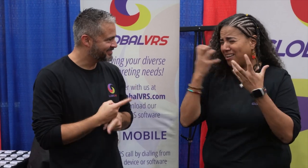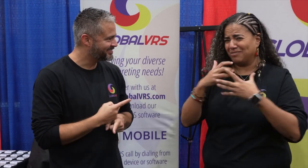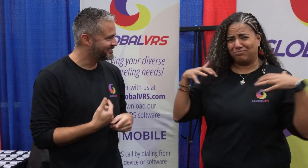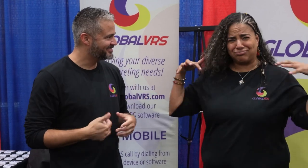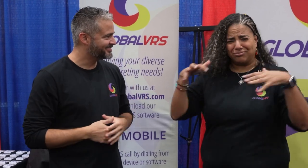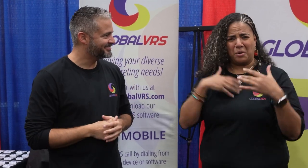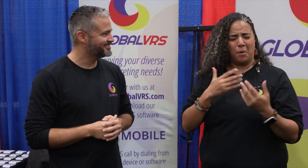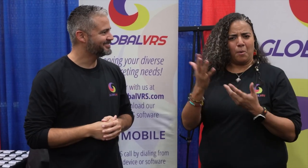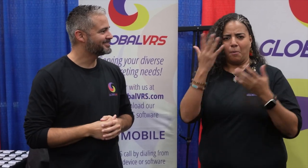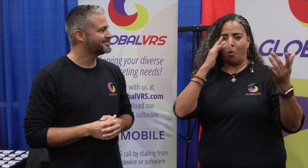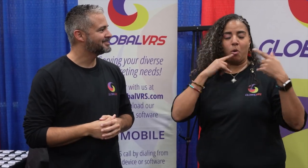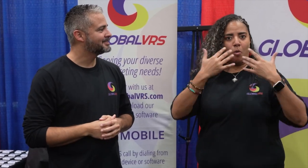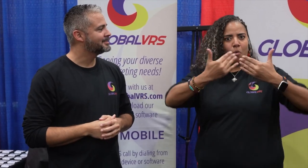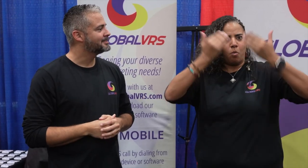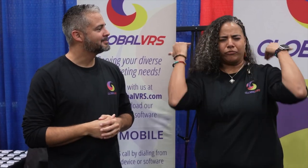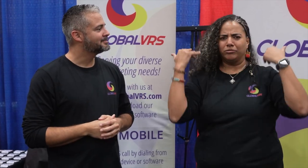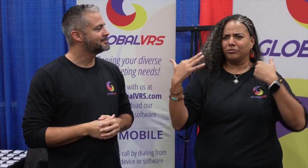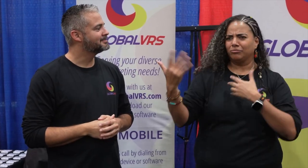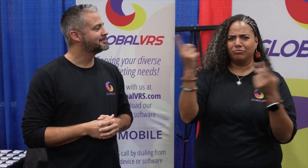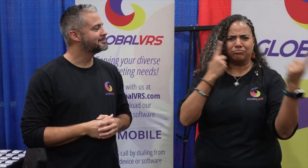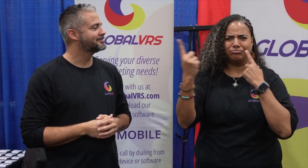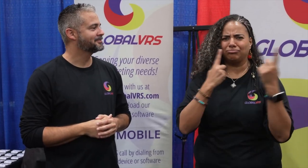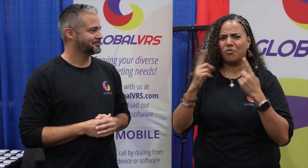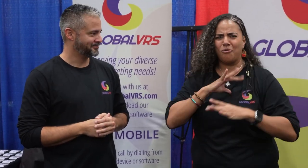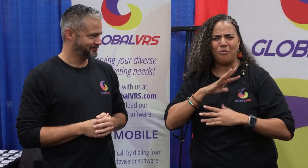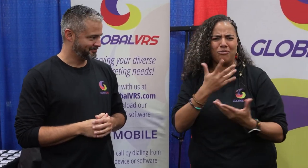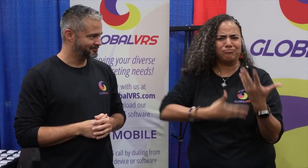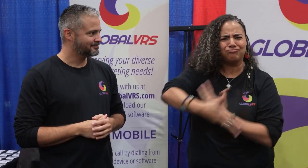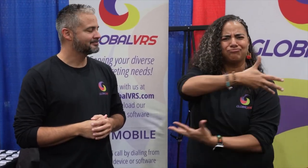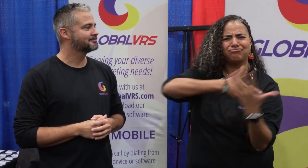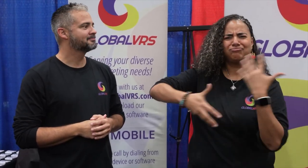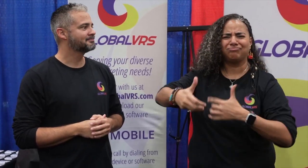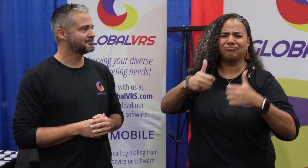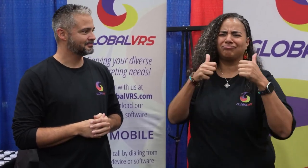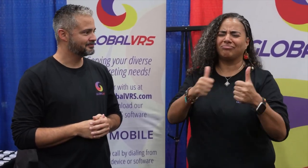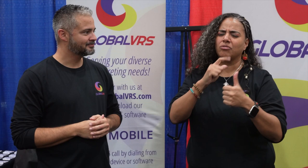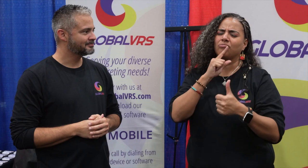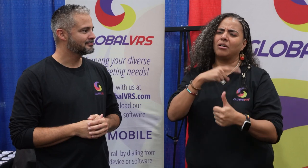So amazing! It’s really overwhelming and it’s great to meet people.